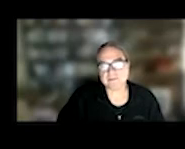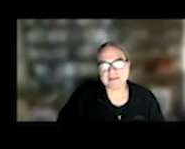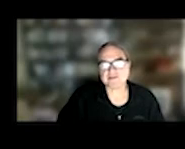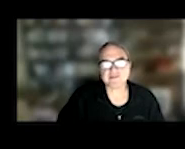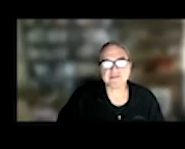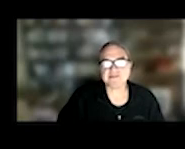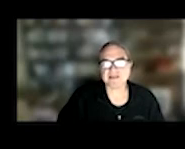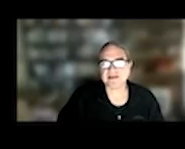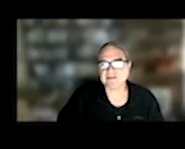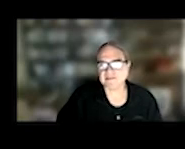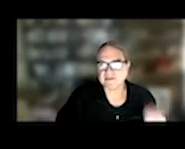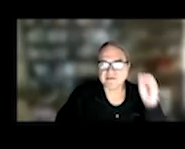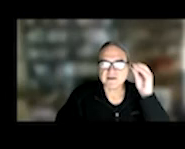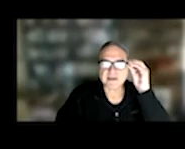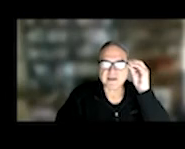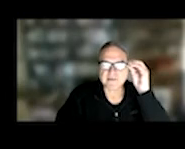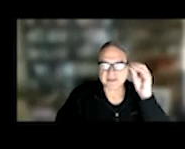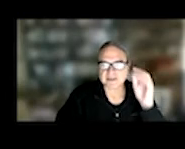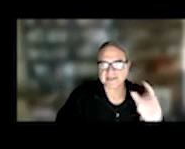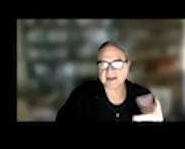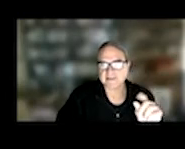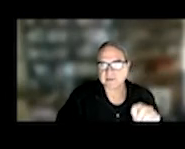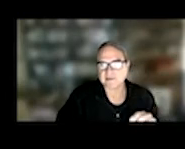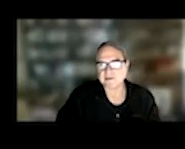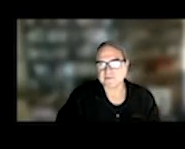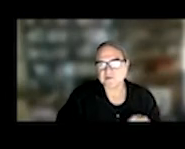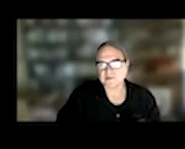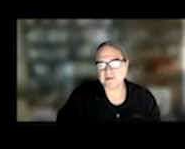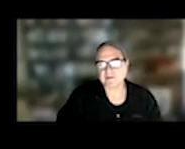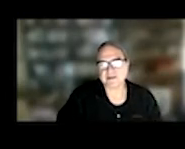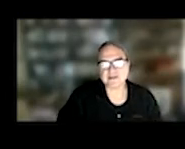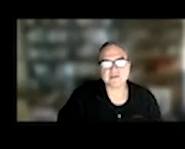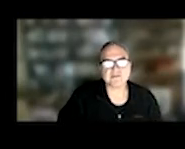community-based Services again I think the NFPTI the Money Follows a person tribal initiative,